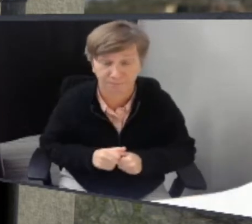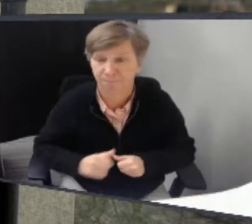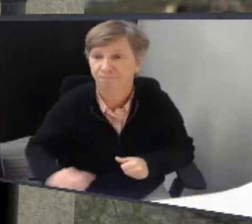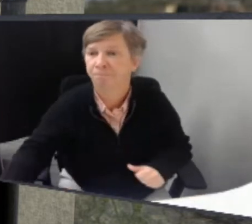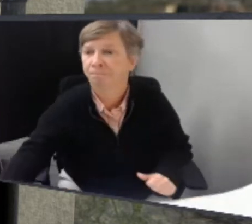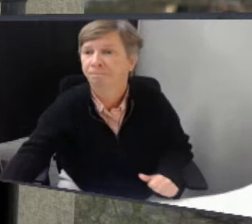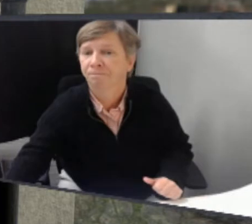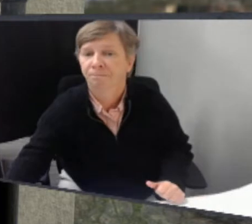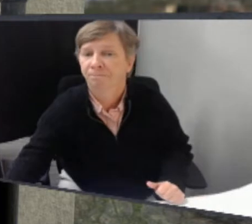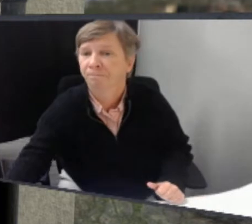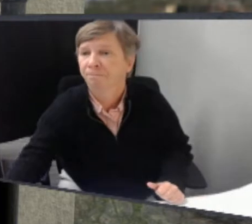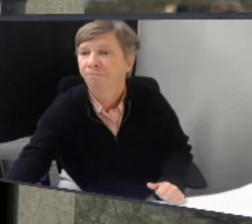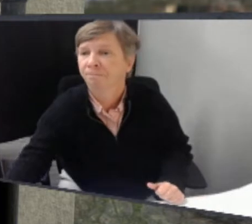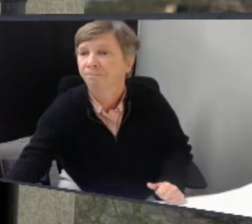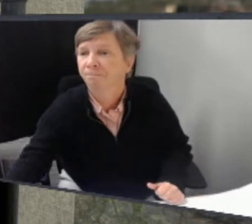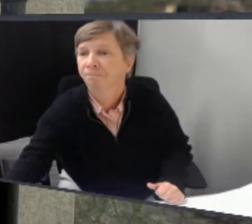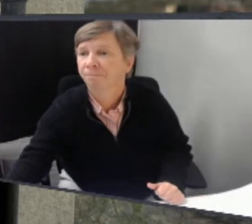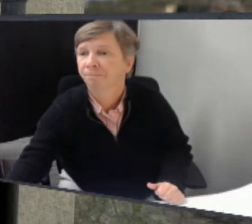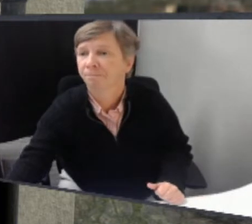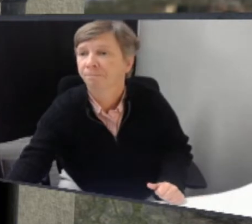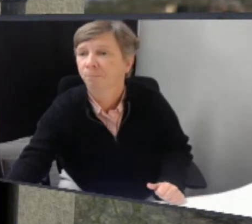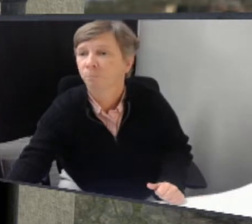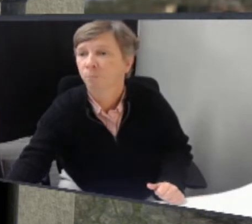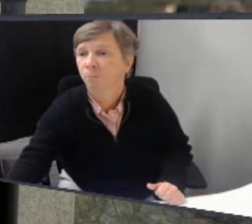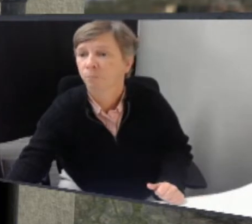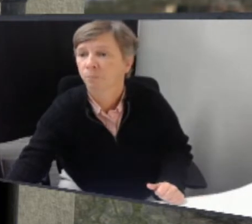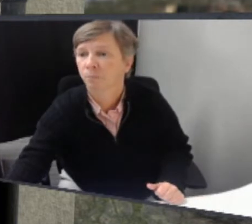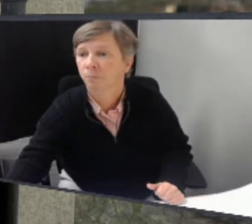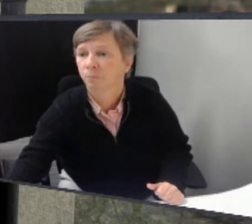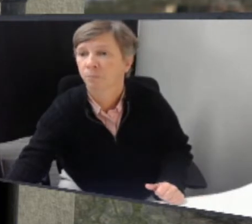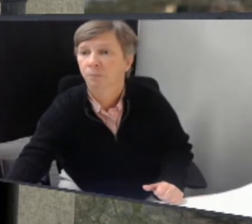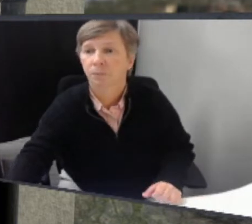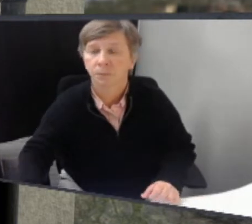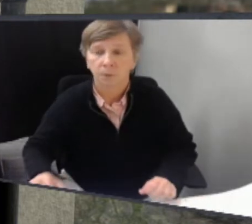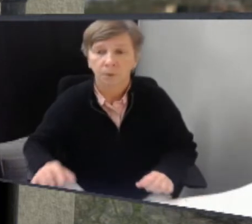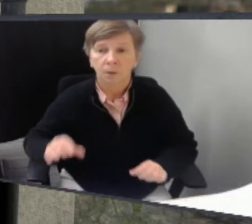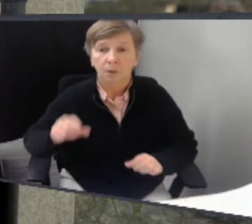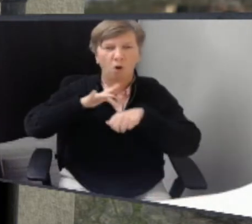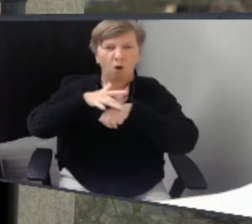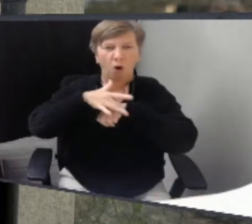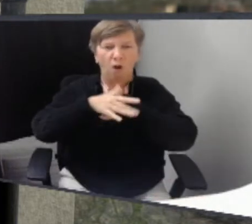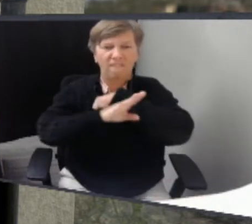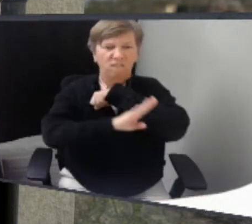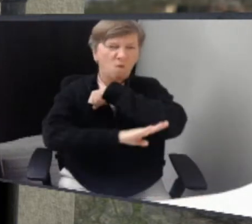is for us all to work together for a better future for everyone.